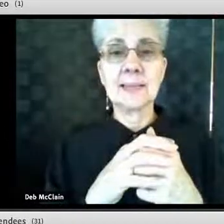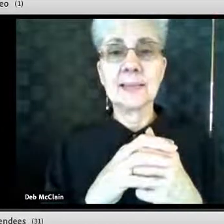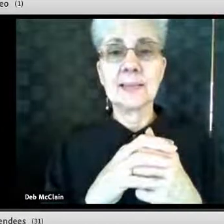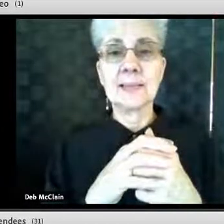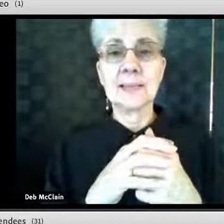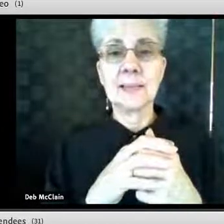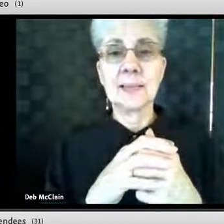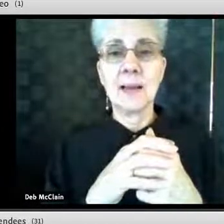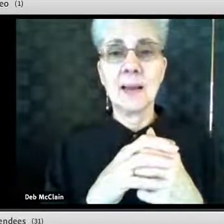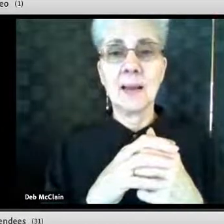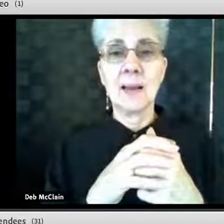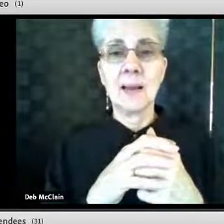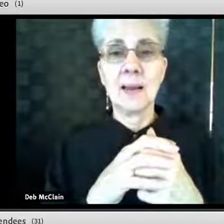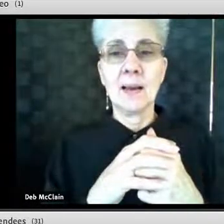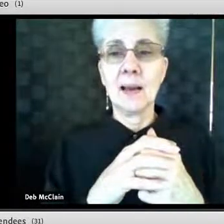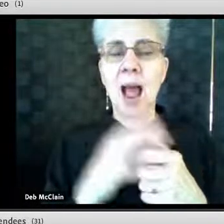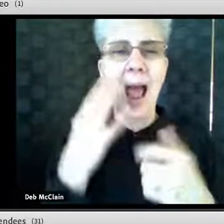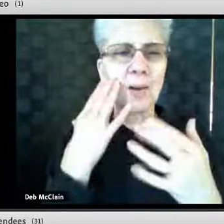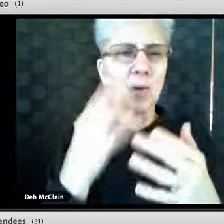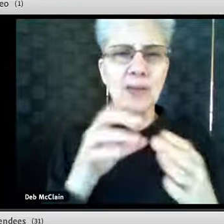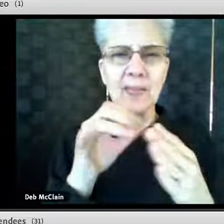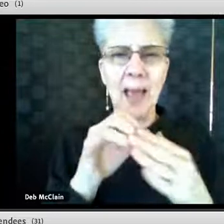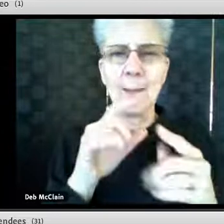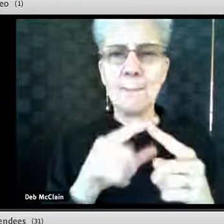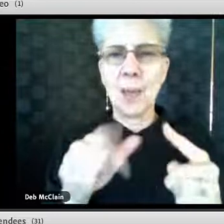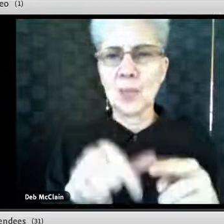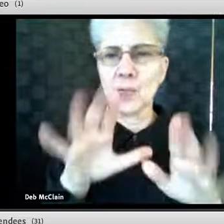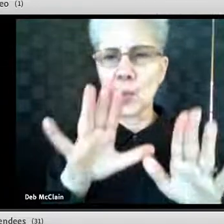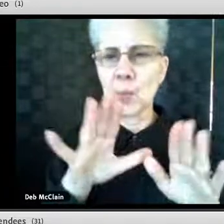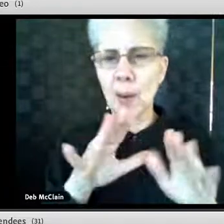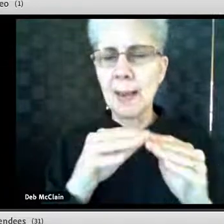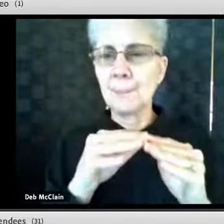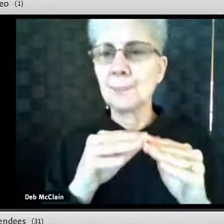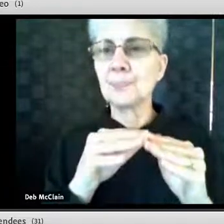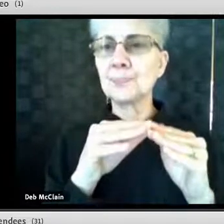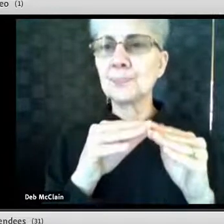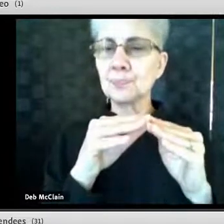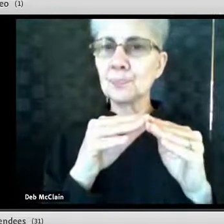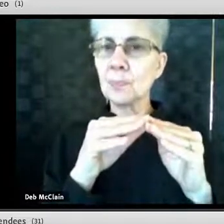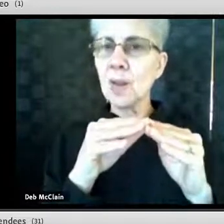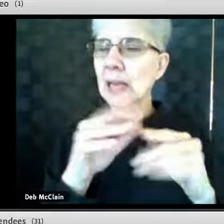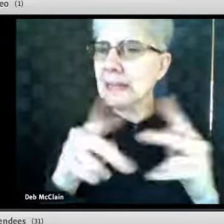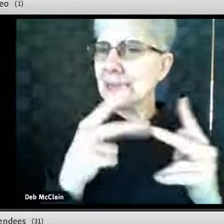Adam, there's your Palm Beach County Library posts. I don't know if you did that one, but those are great.